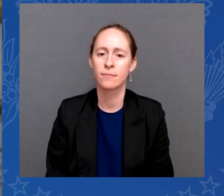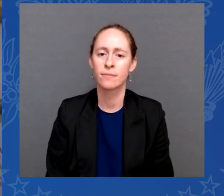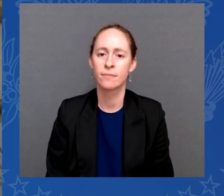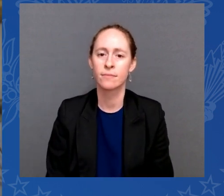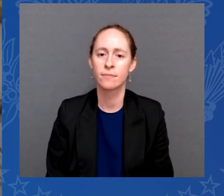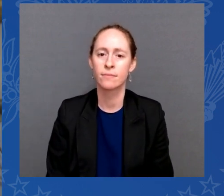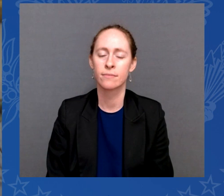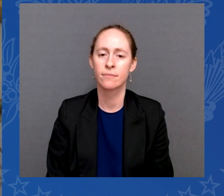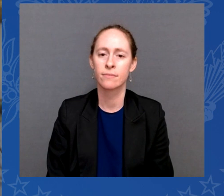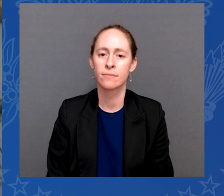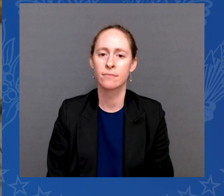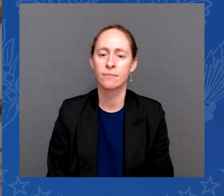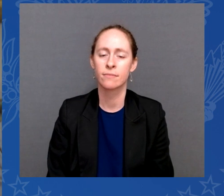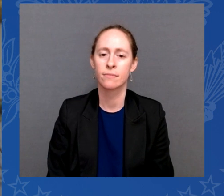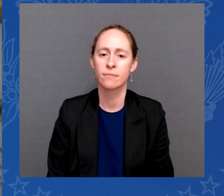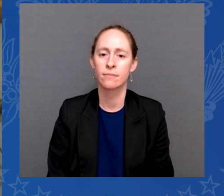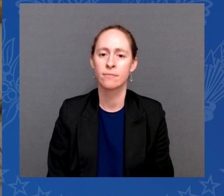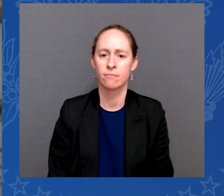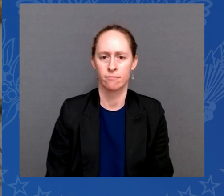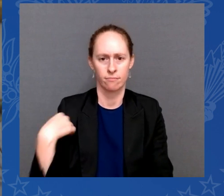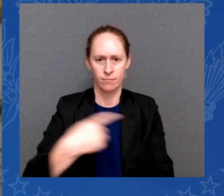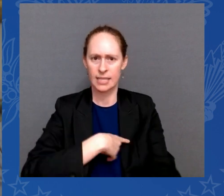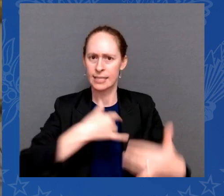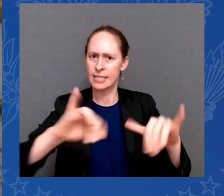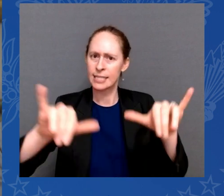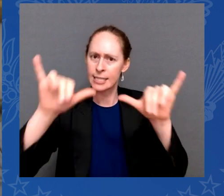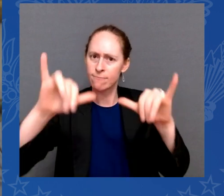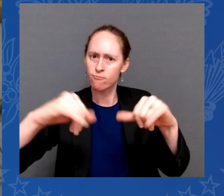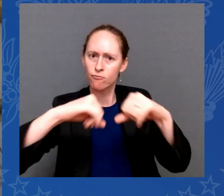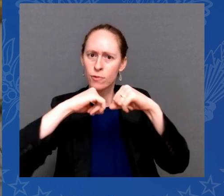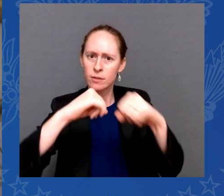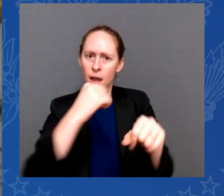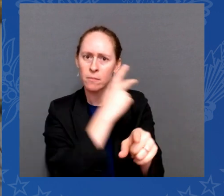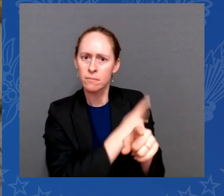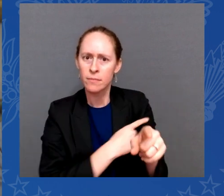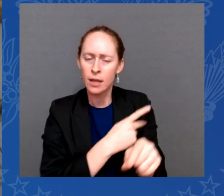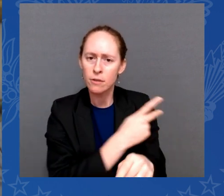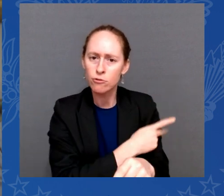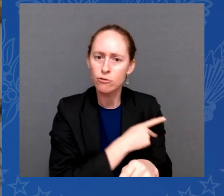from discrimination by issuing guidance. We recently did that by issuing guidance